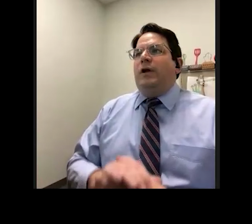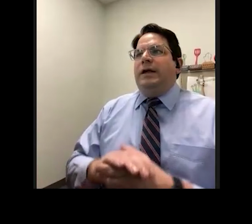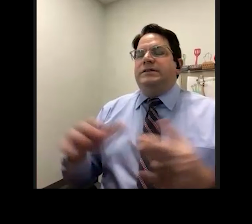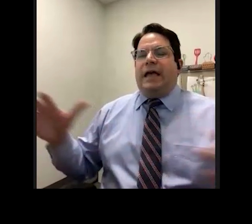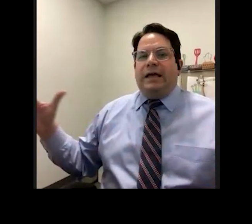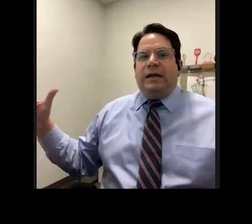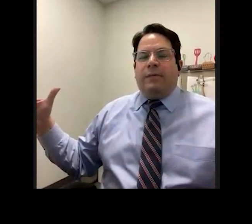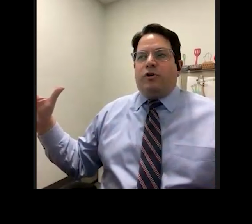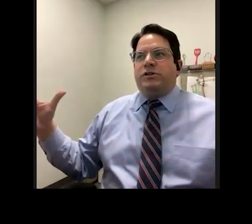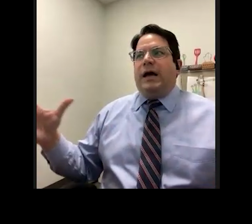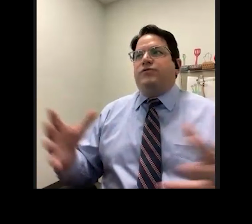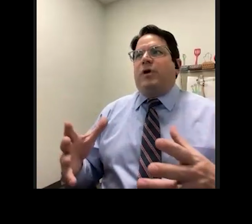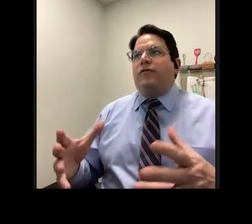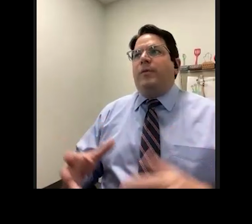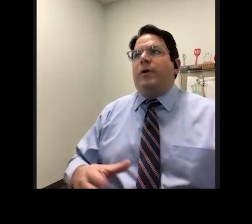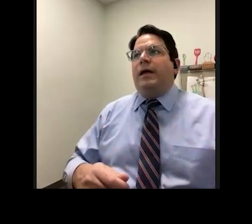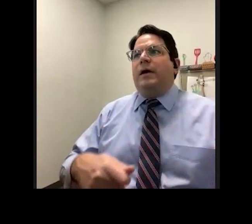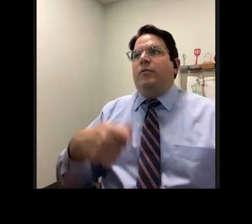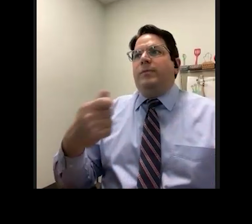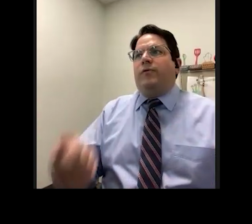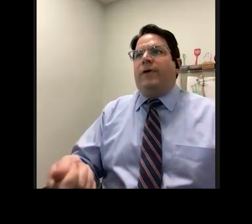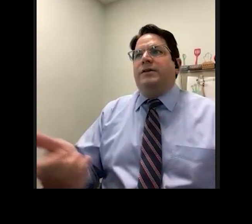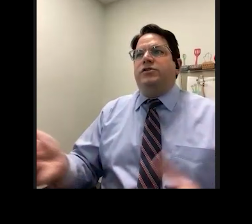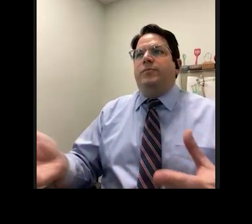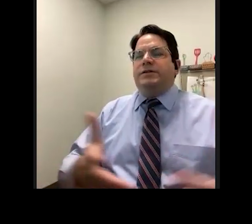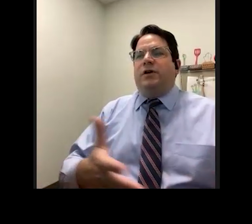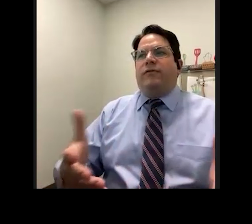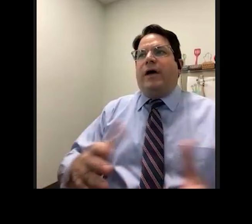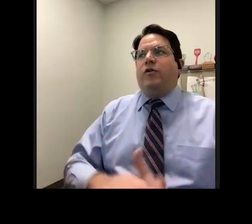There is a personalized recovery plan that will be provided to you based off